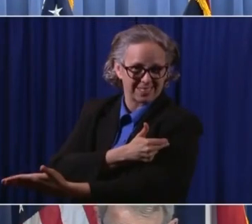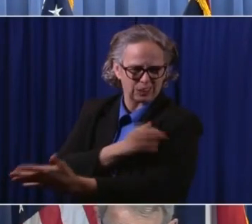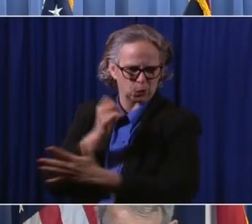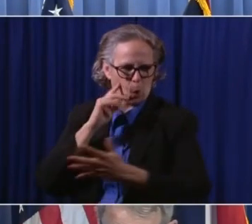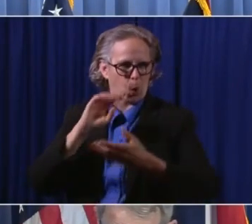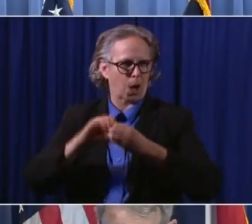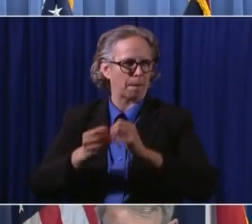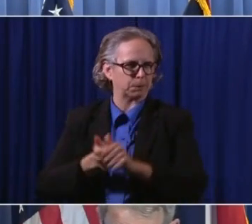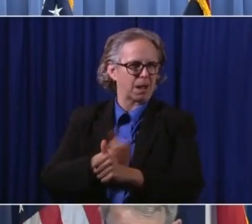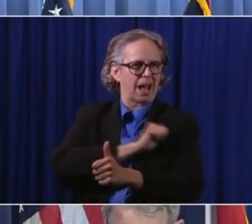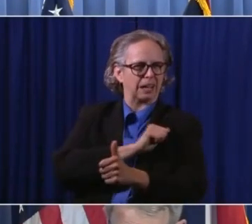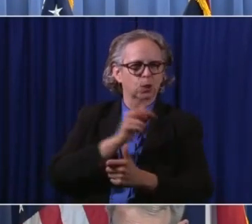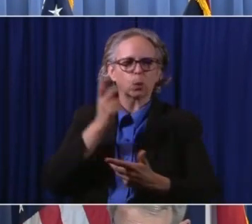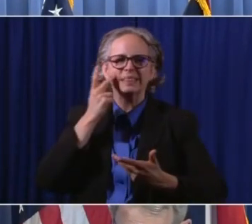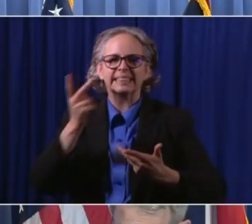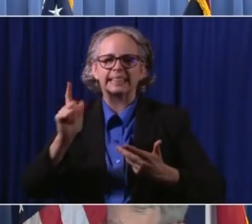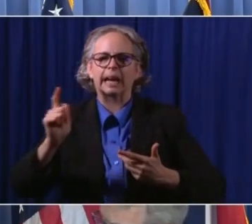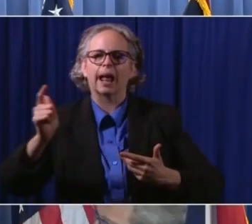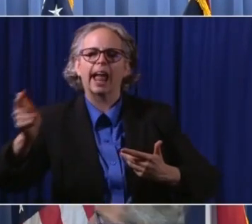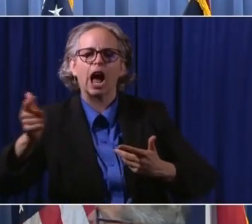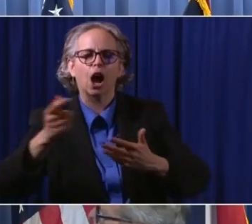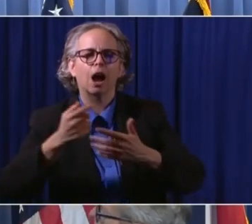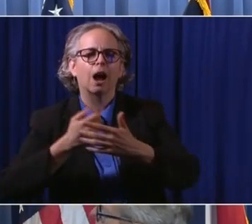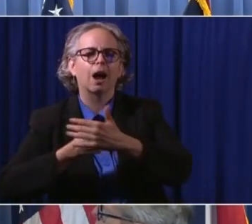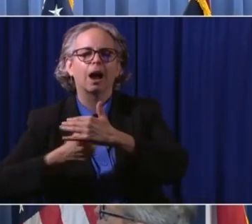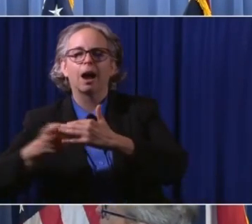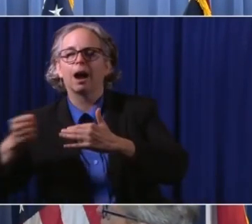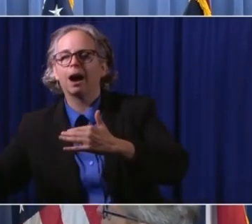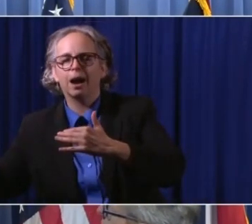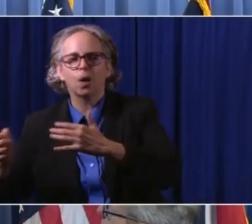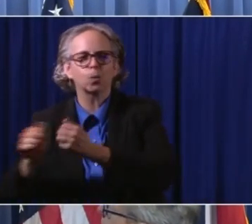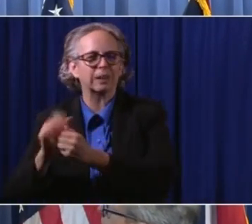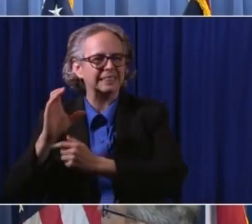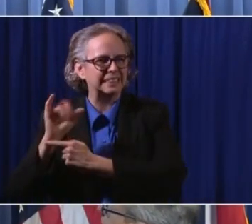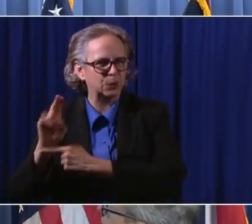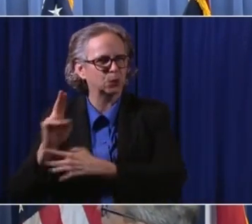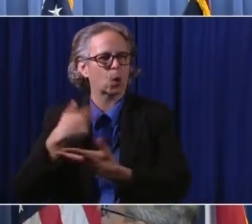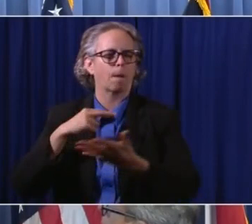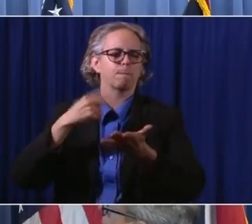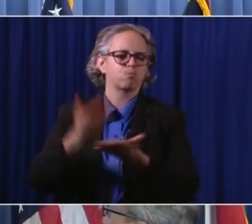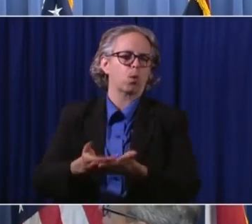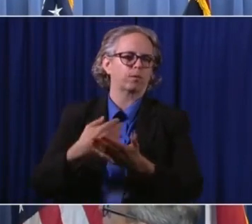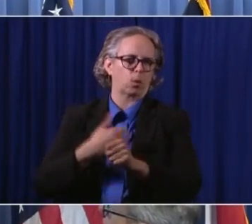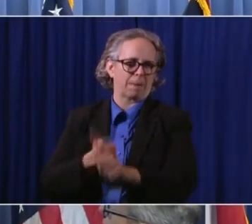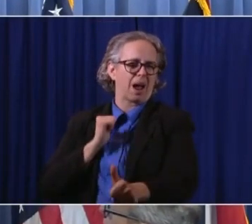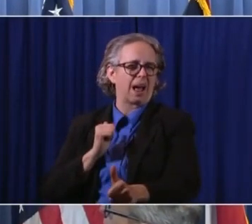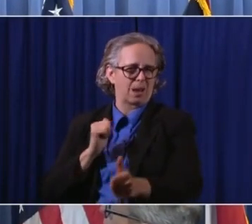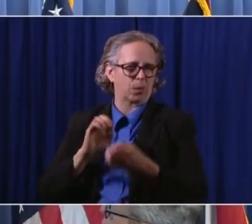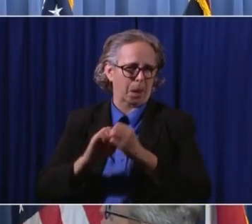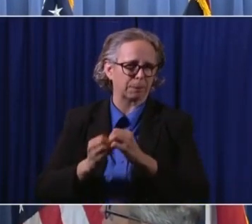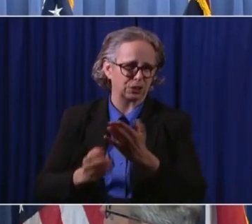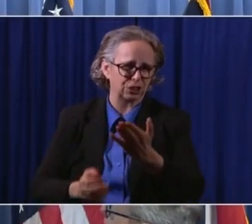AND WHEN WE GET TO NEW CASES, THAT IS EVEN FURTHER OUT BEFORE WE SEE PEOPLE GO TO THE HOSPITAL OR WE SEE THEM GET